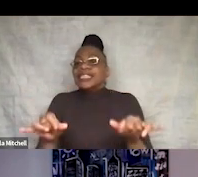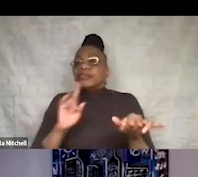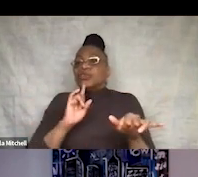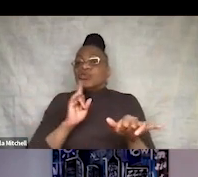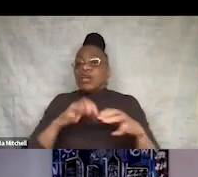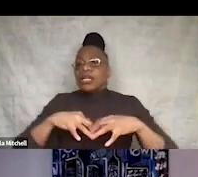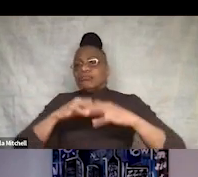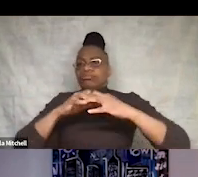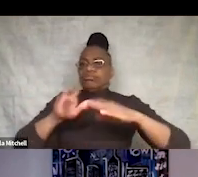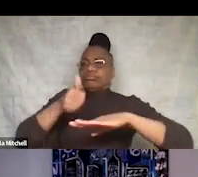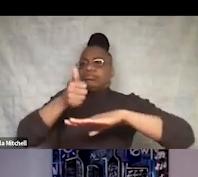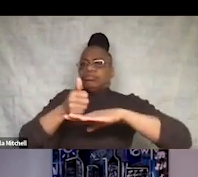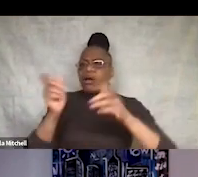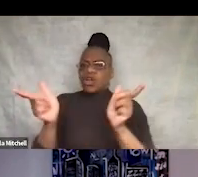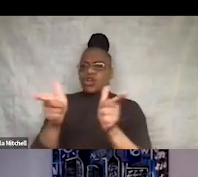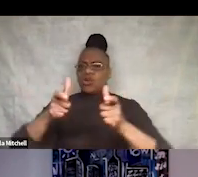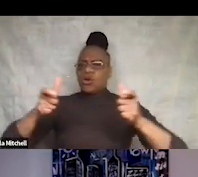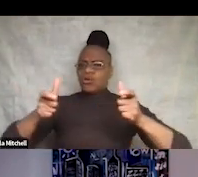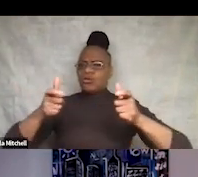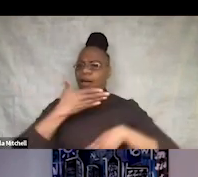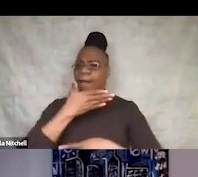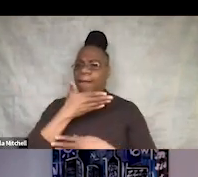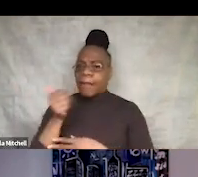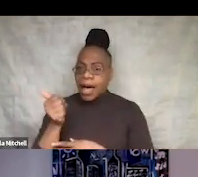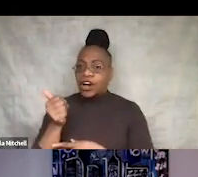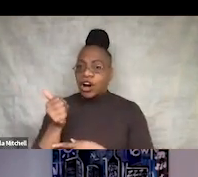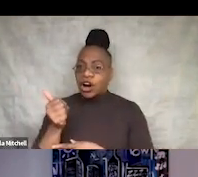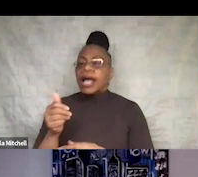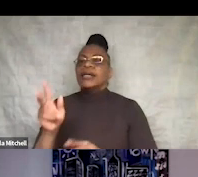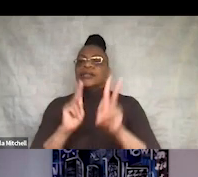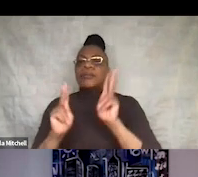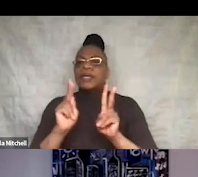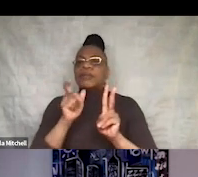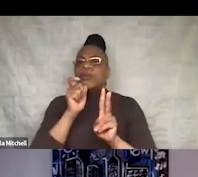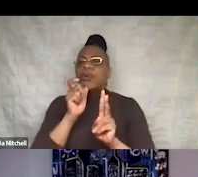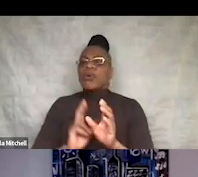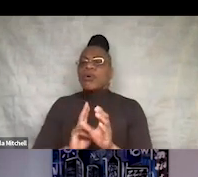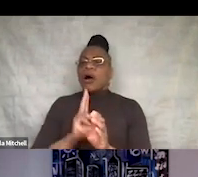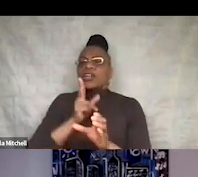than just what we offer ourselves? And for those of you who are joining today who are newer to this field,